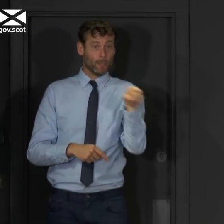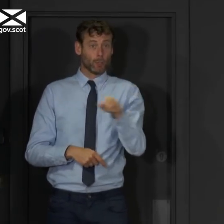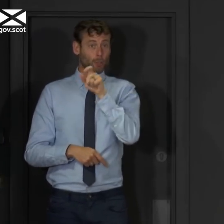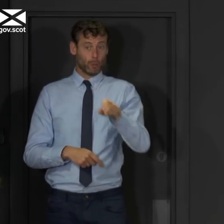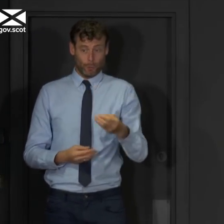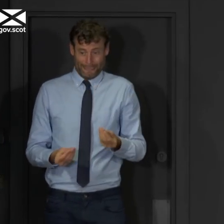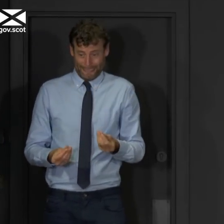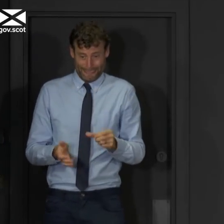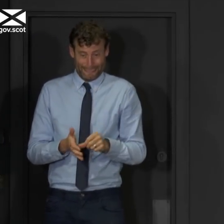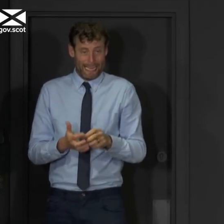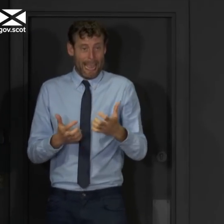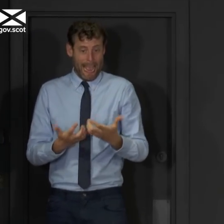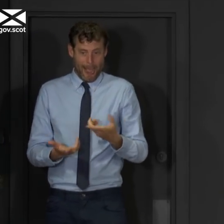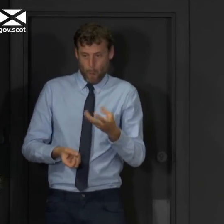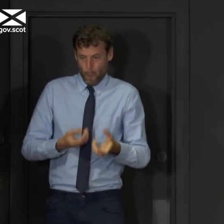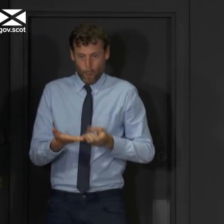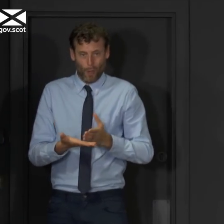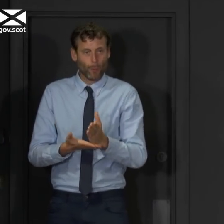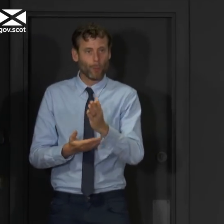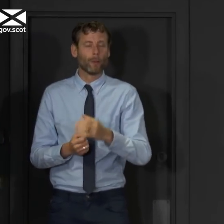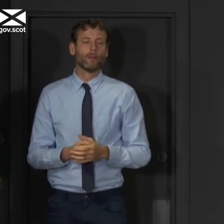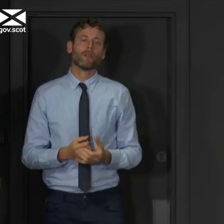potential hardship. Now the final issue I want to cover today